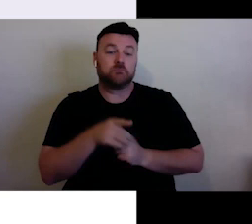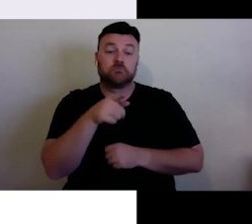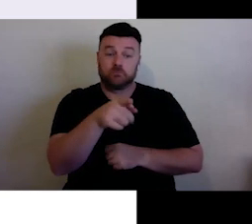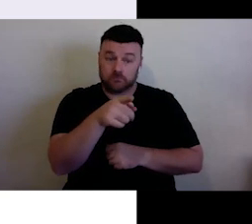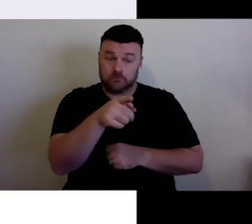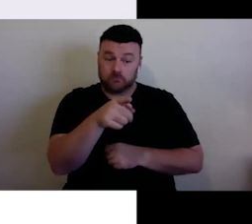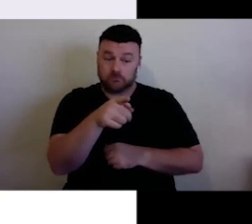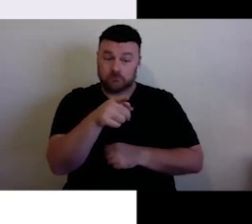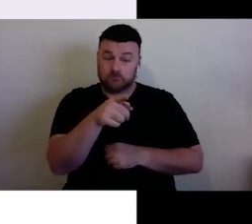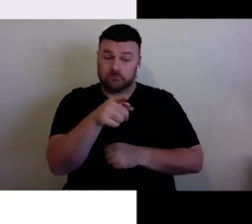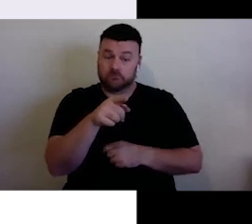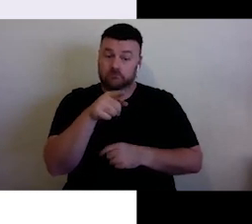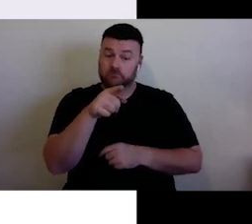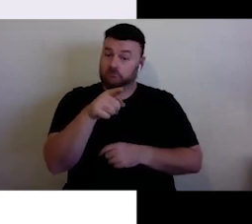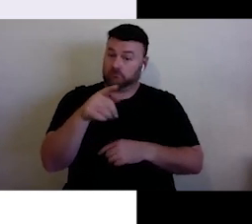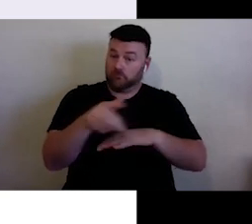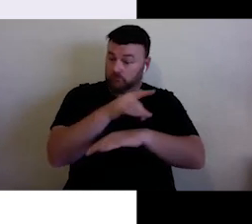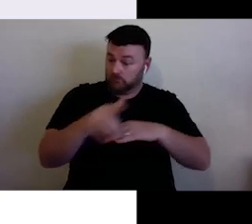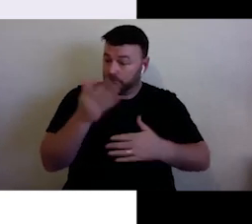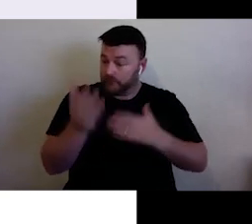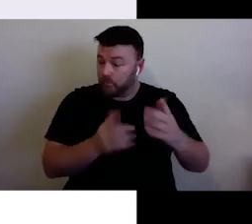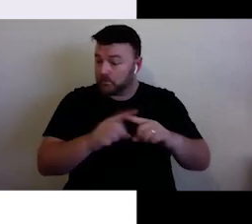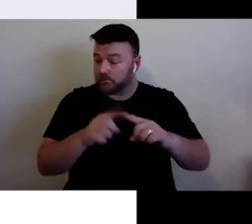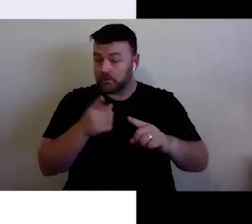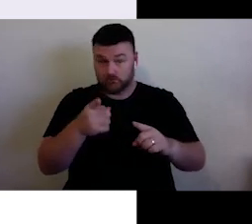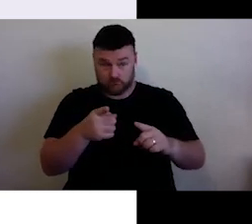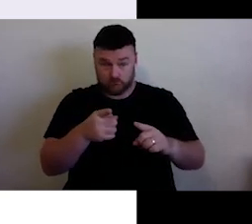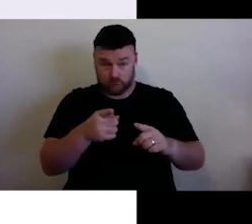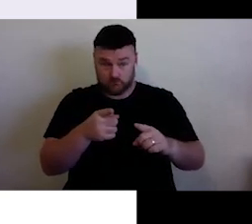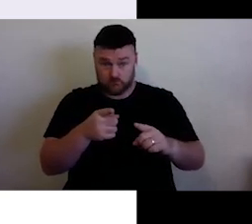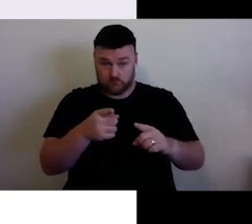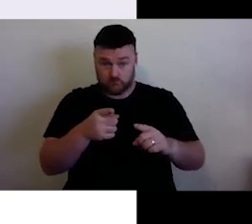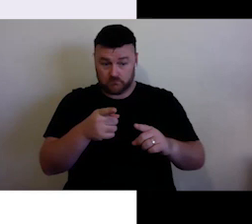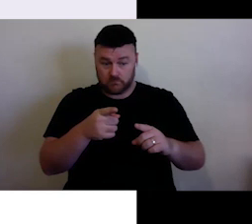content on that platform given there will be dissemination of it.